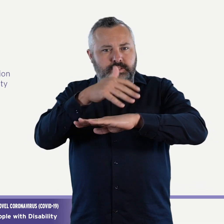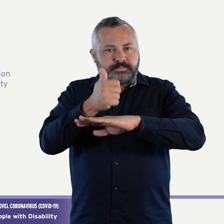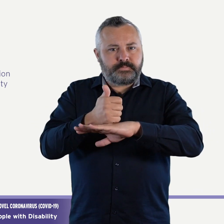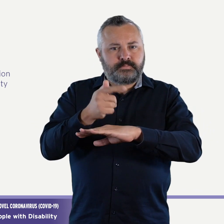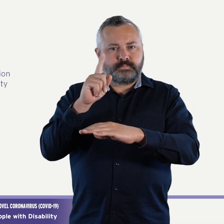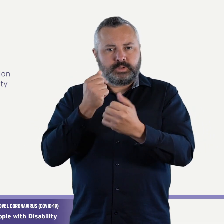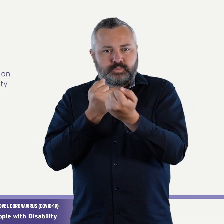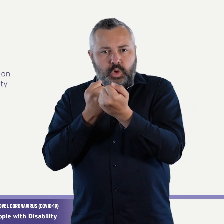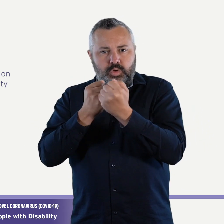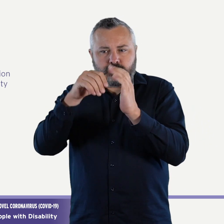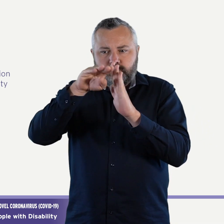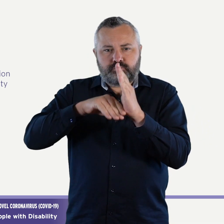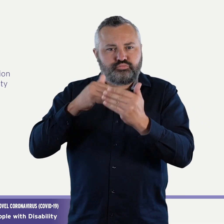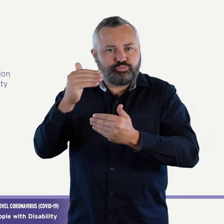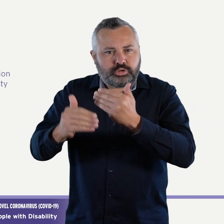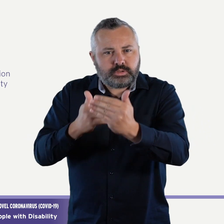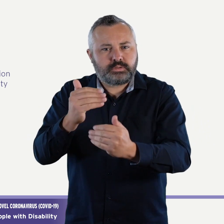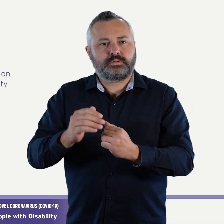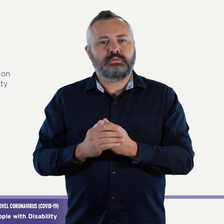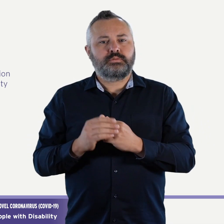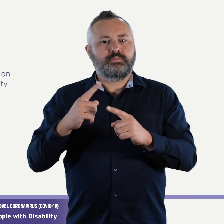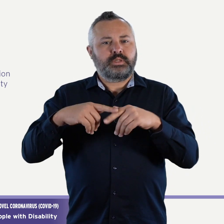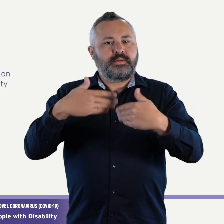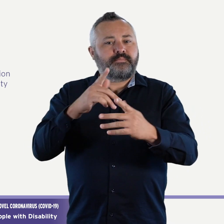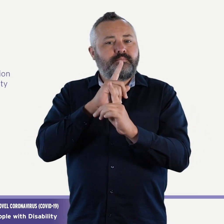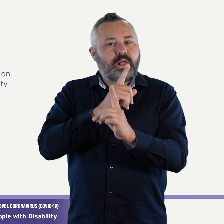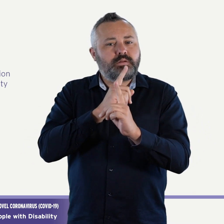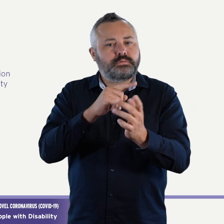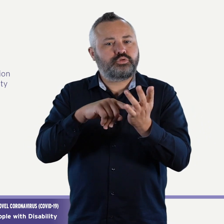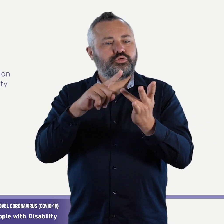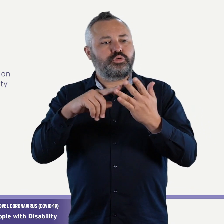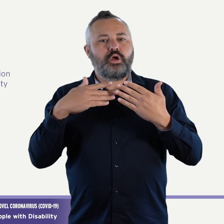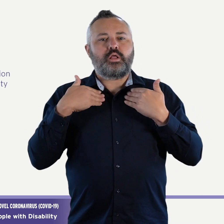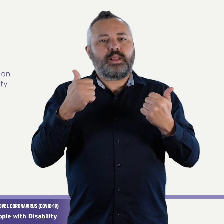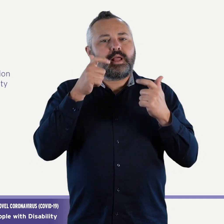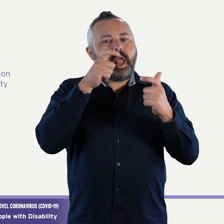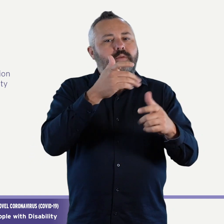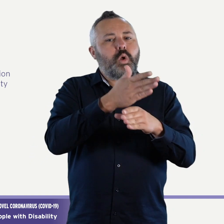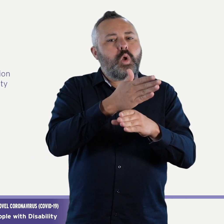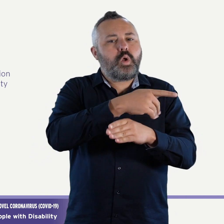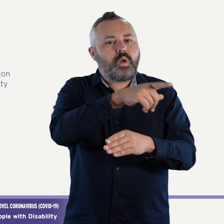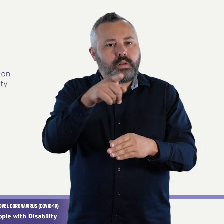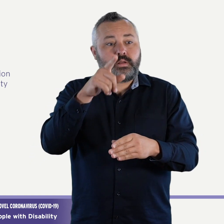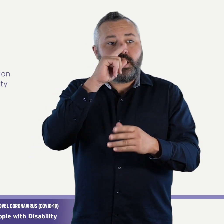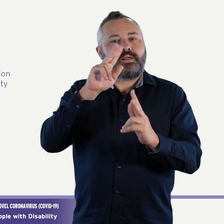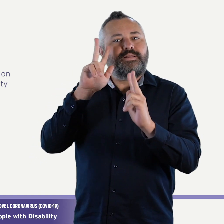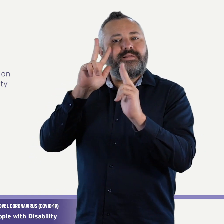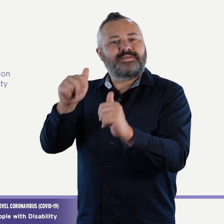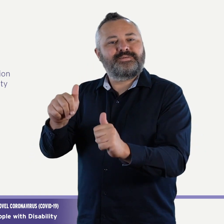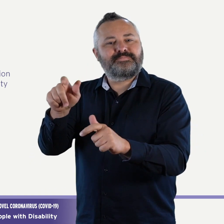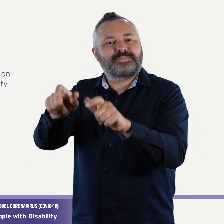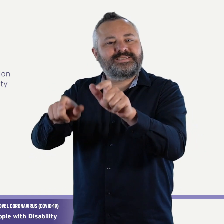the use of PPE, the establishment of support protocols,